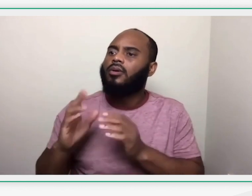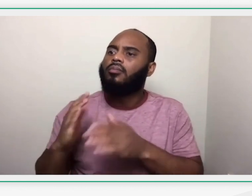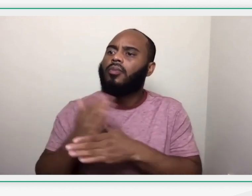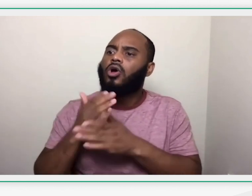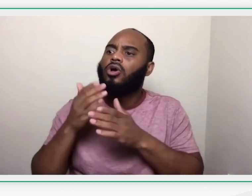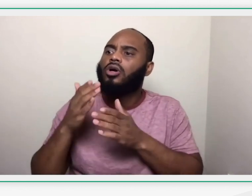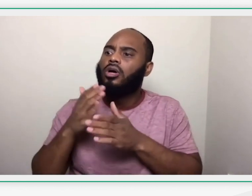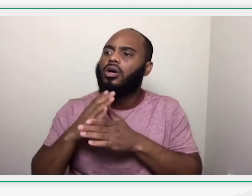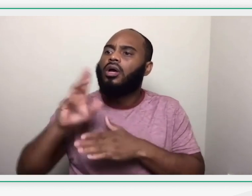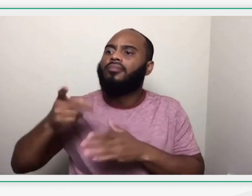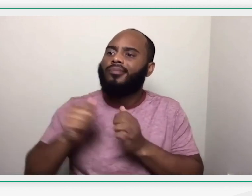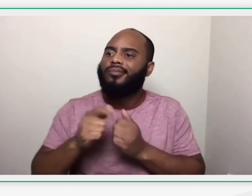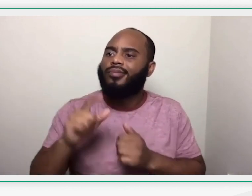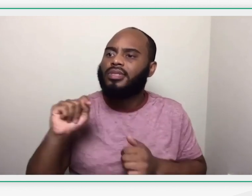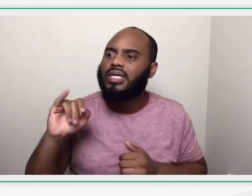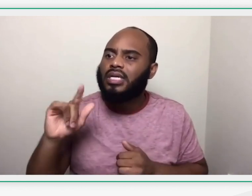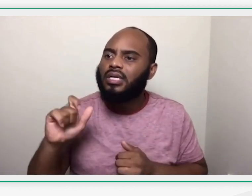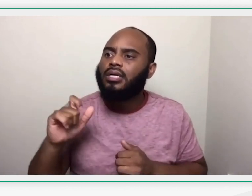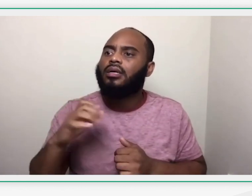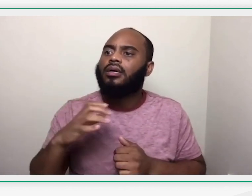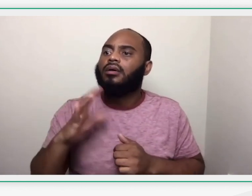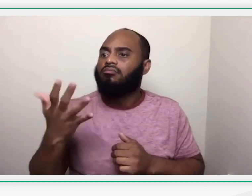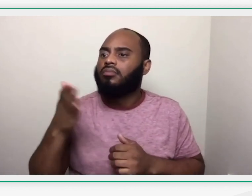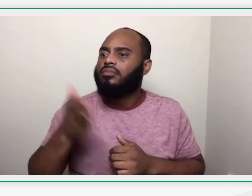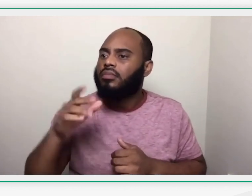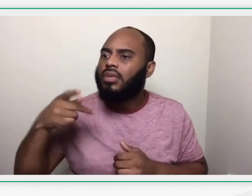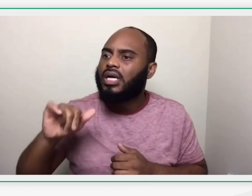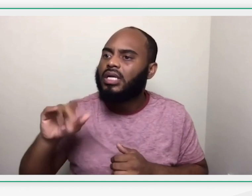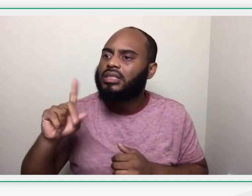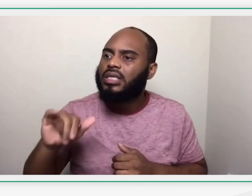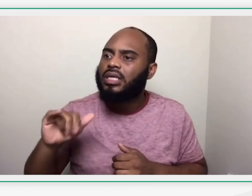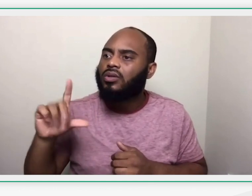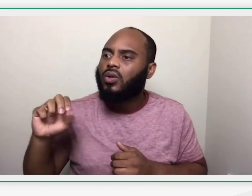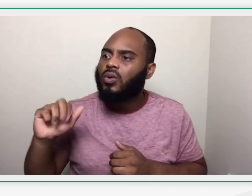business partner with a title or payday loan company.